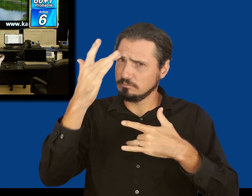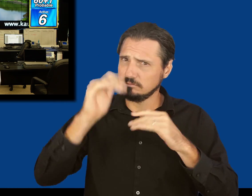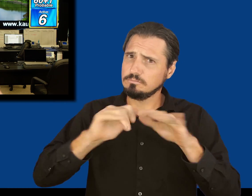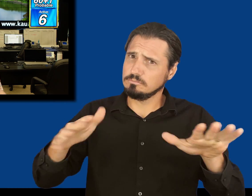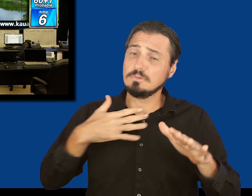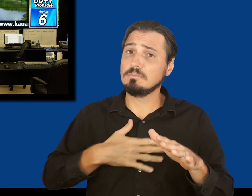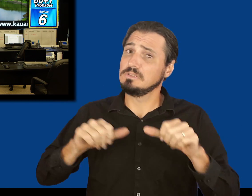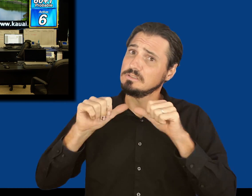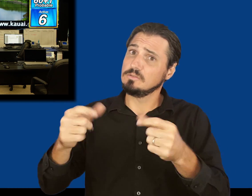Please continue to